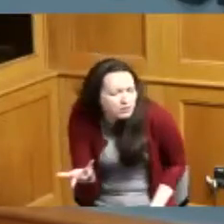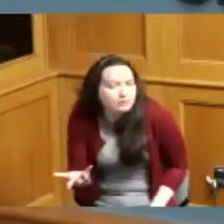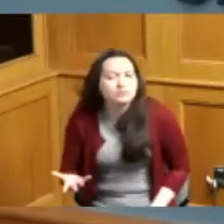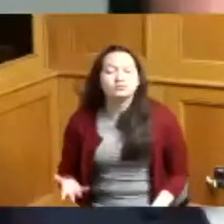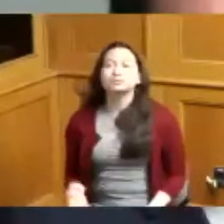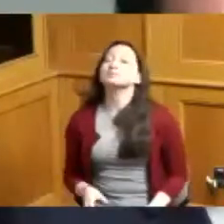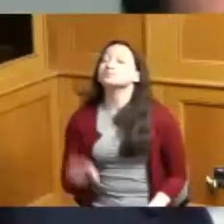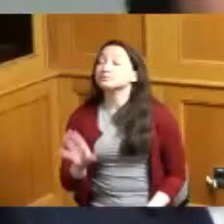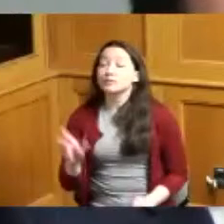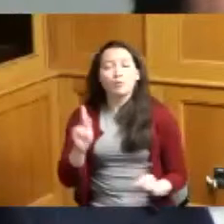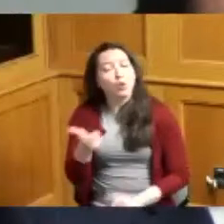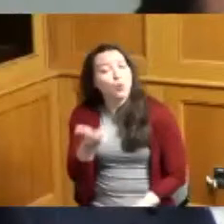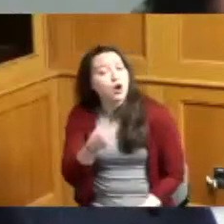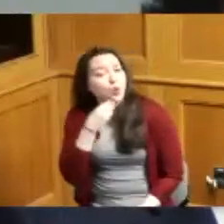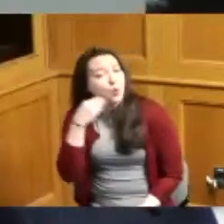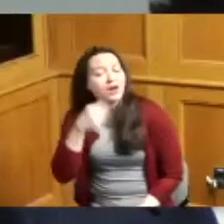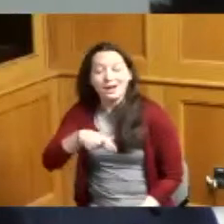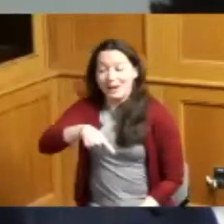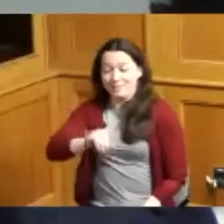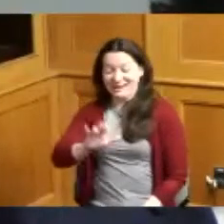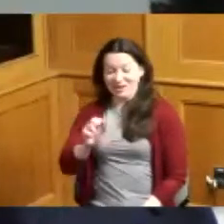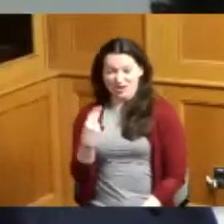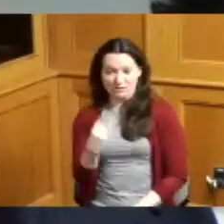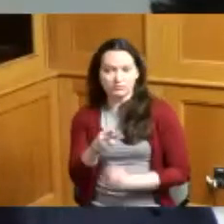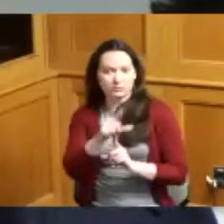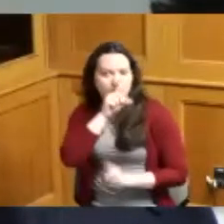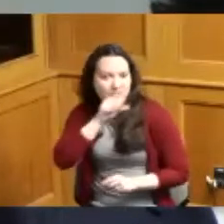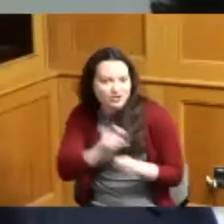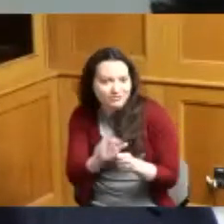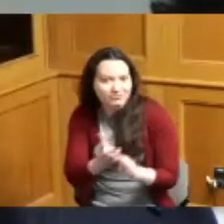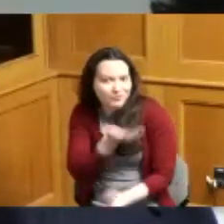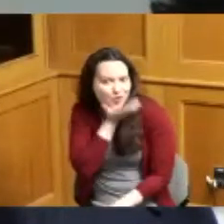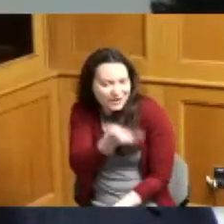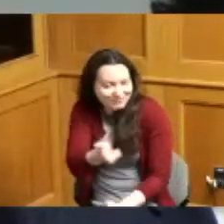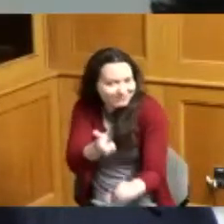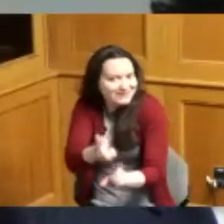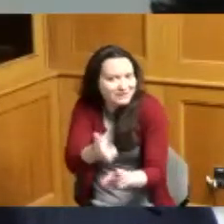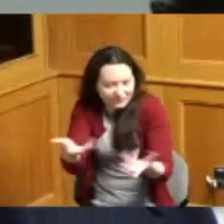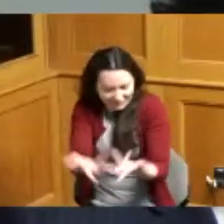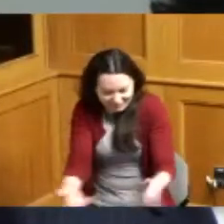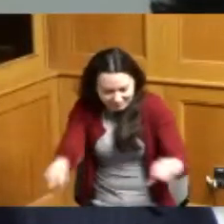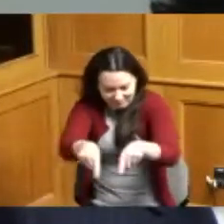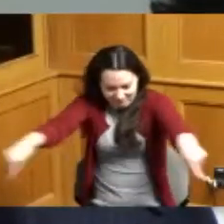for folks watching home the pitch is actually the field itself is is the is the pitch there's